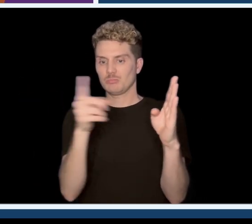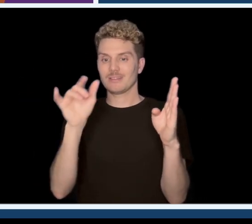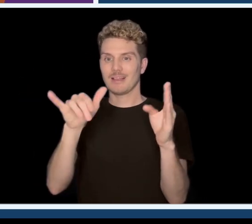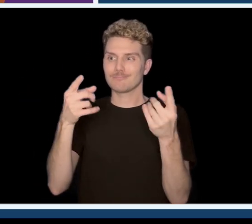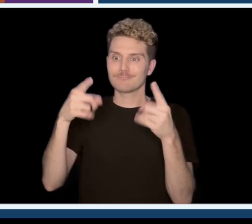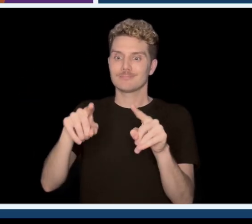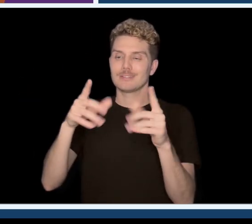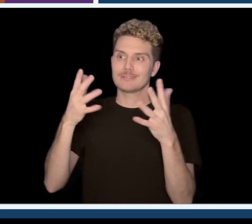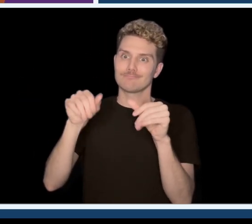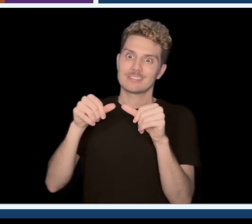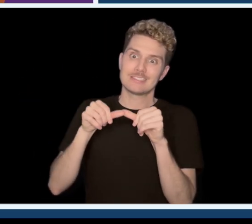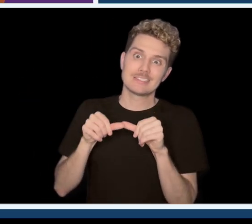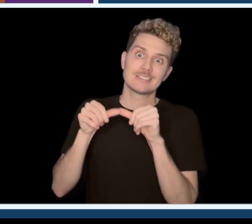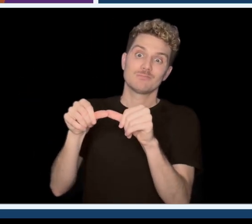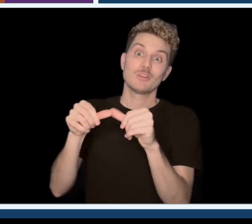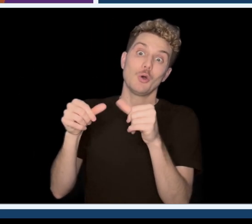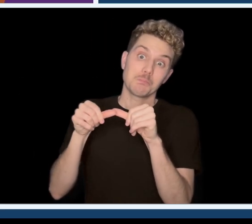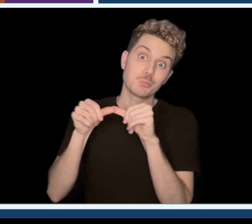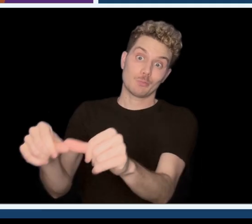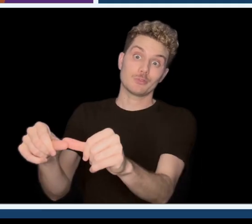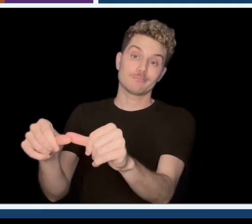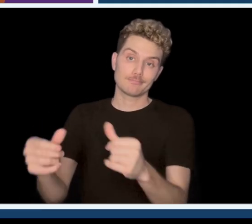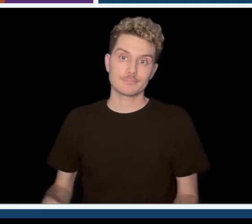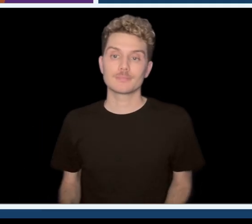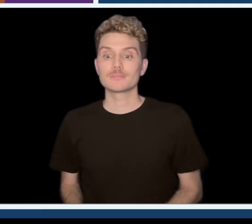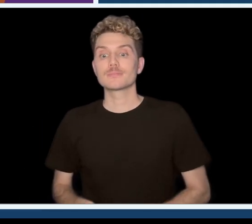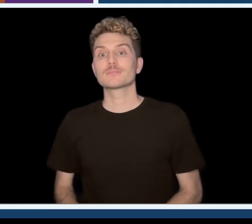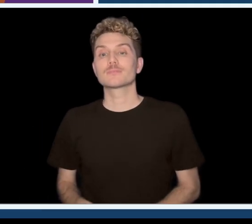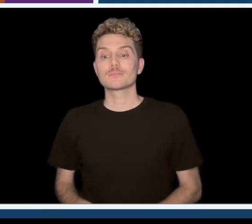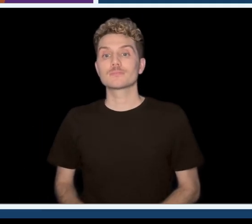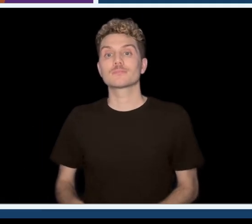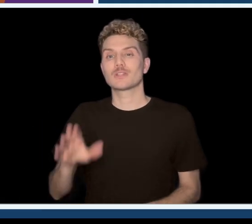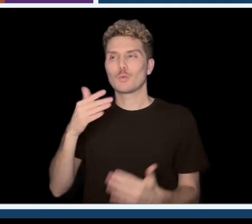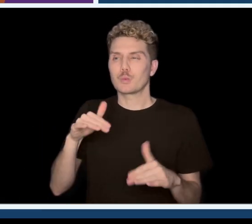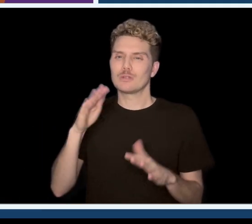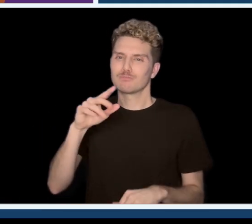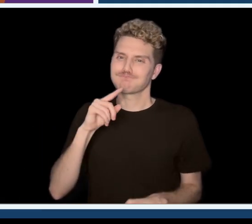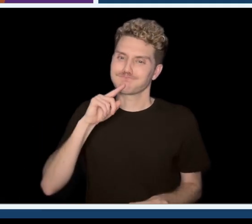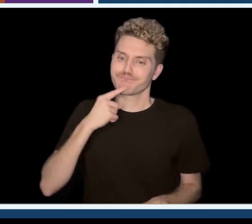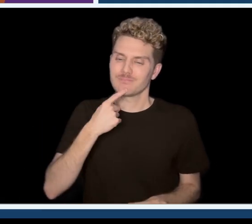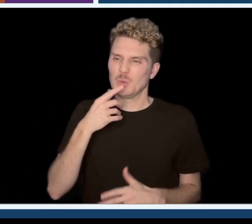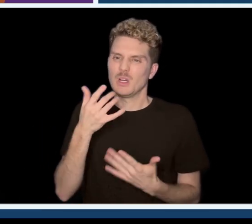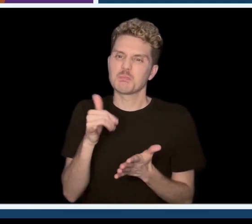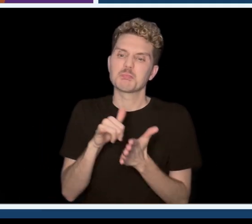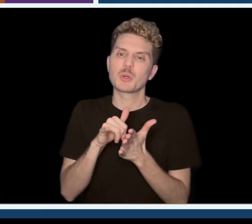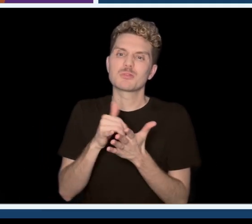a condition expected to continue indefinitely or permanently, and is so severe that it makes it very difficult